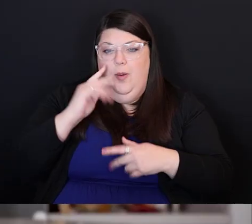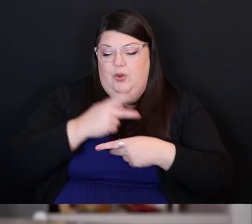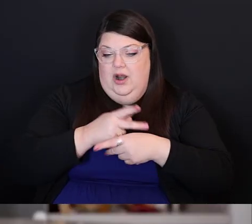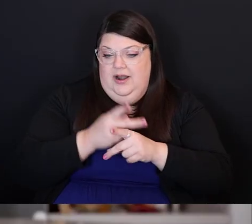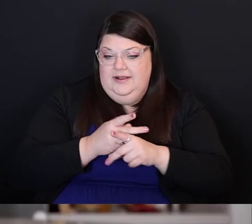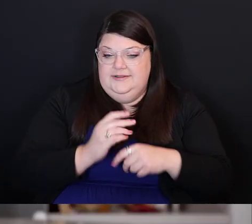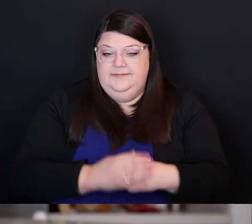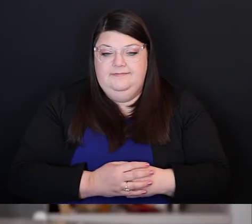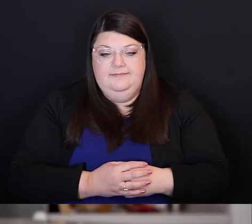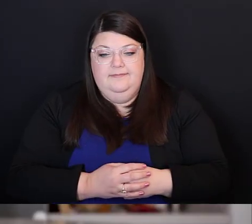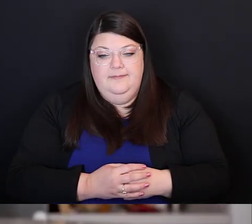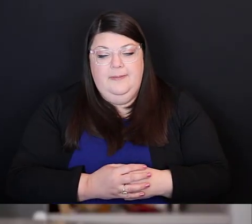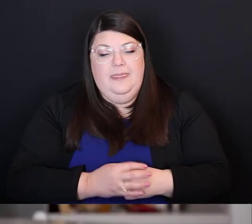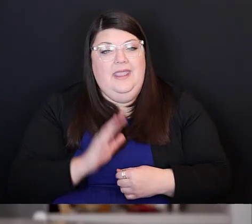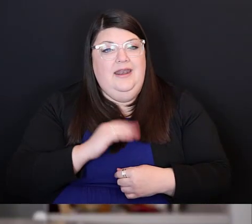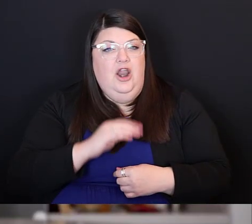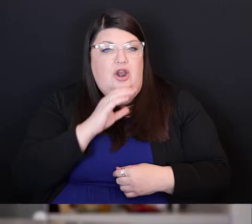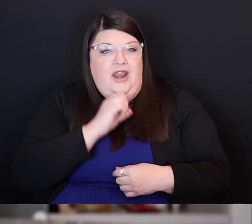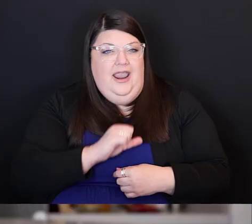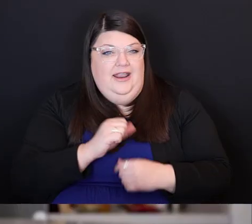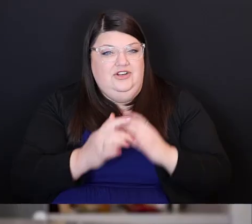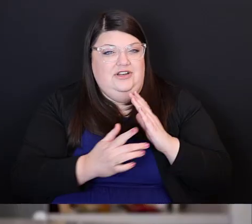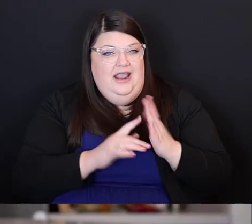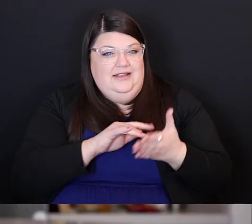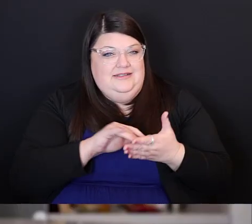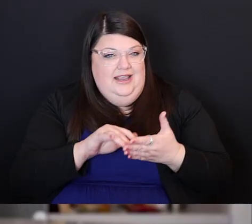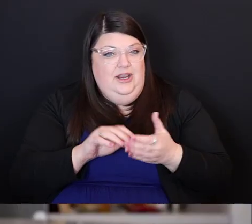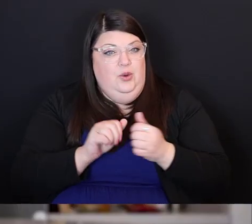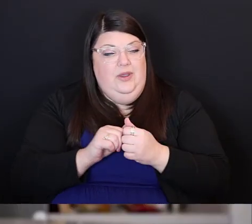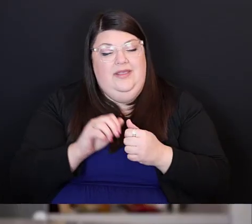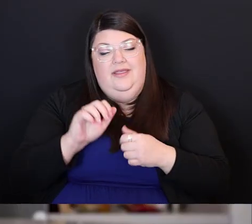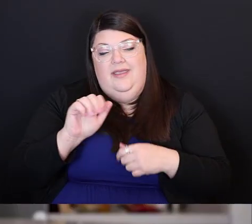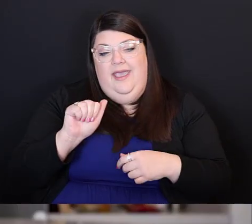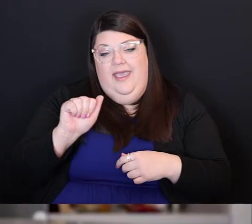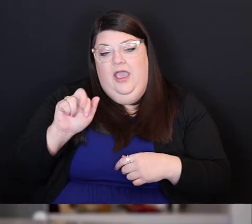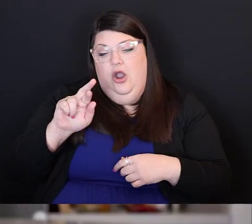In our age tech study done with AARP, we found that many consumers and